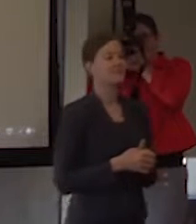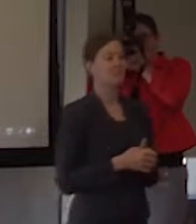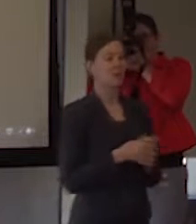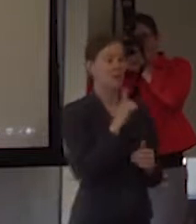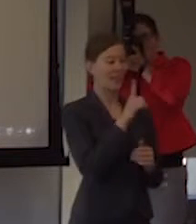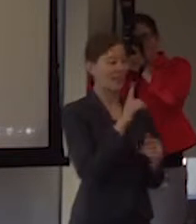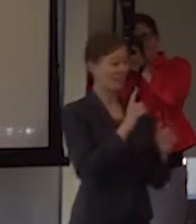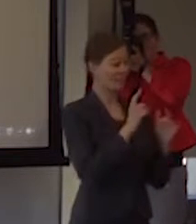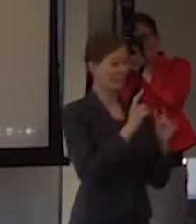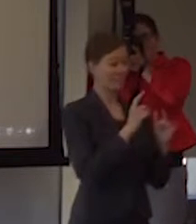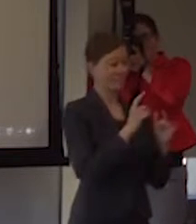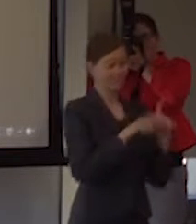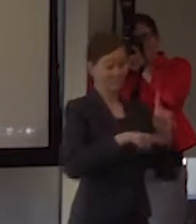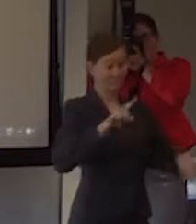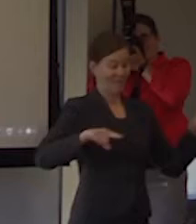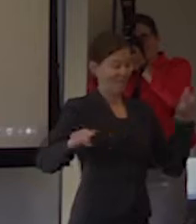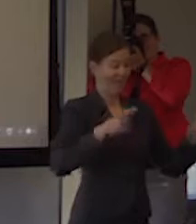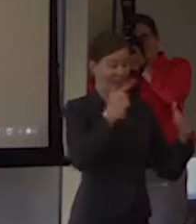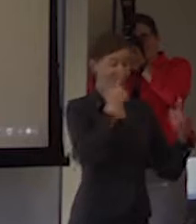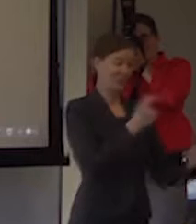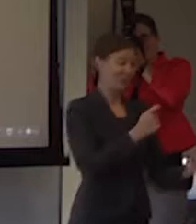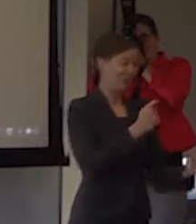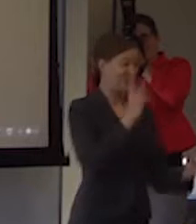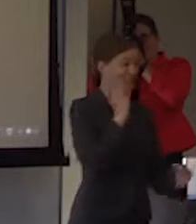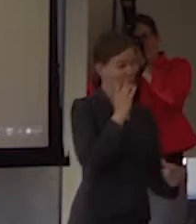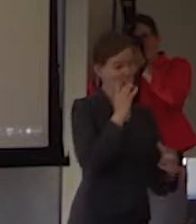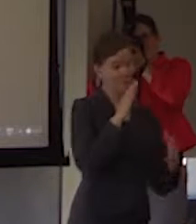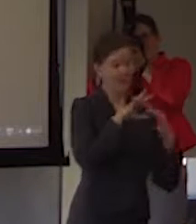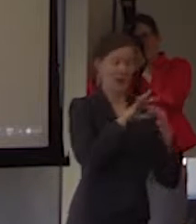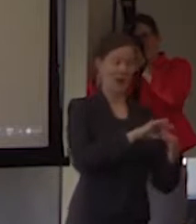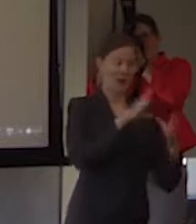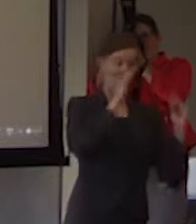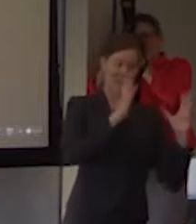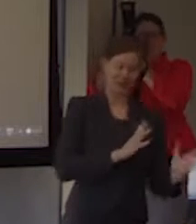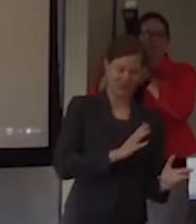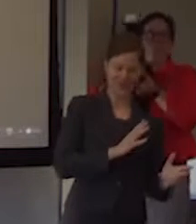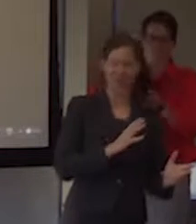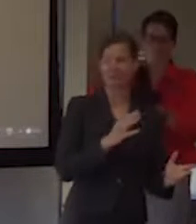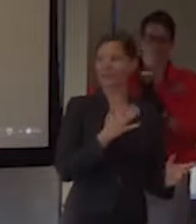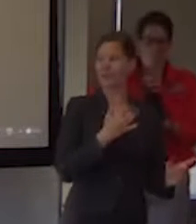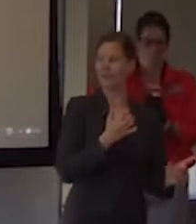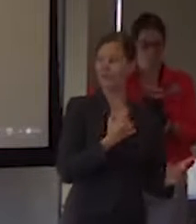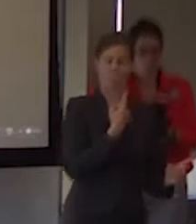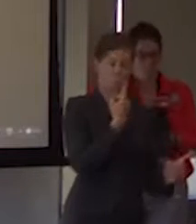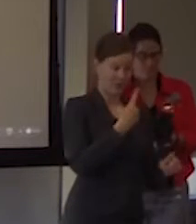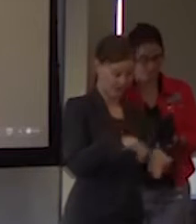of interesting experiences with professors. I once had an experience with a professor